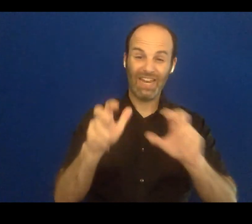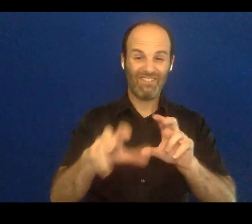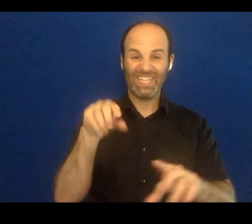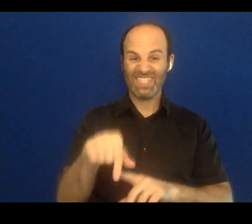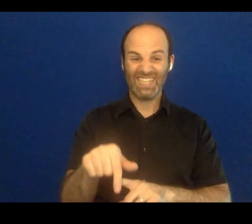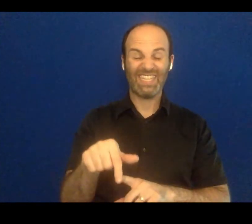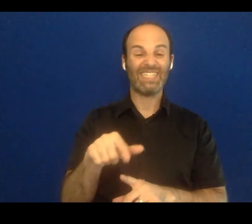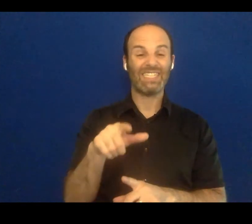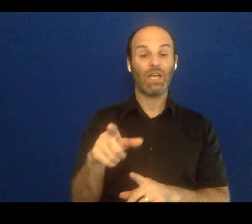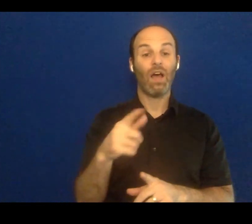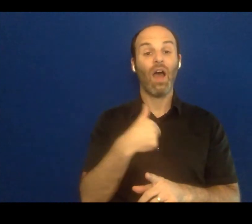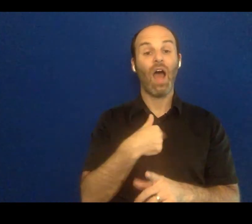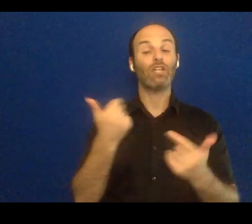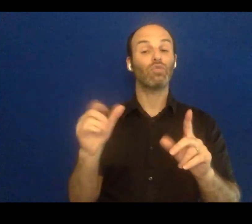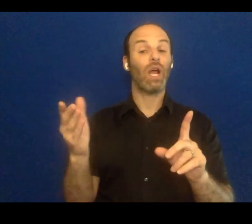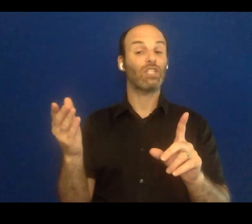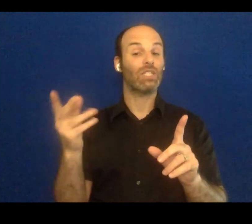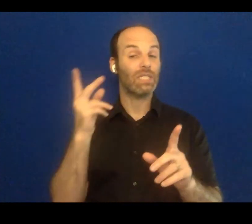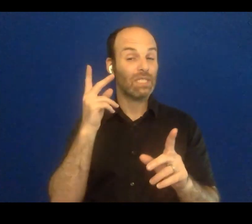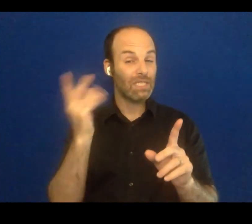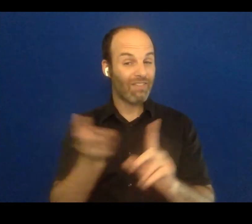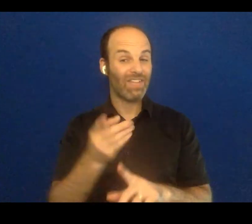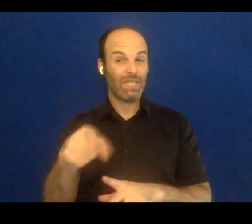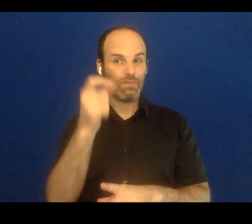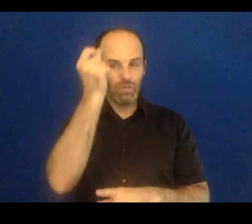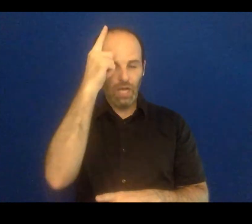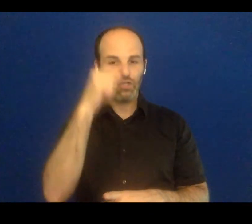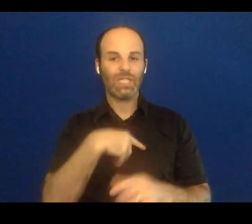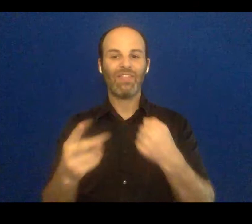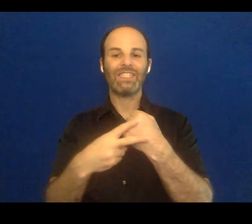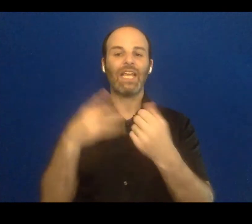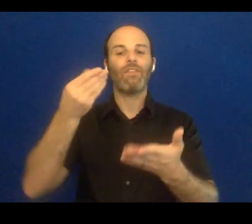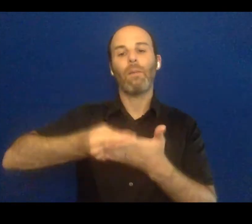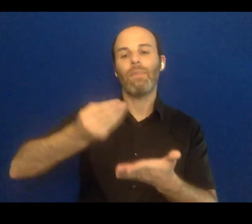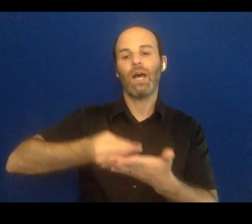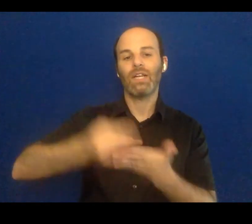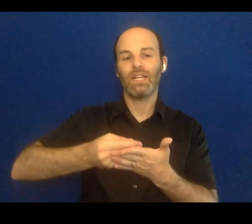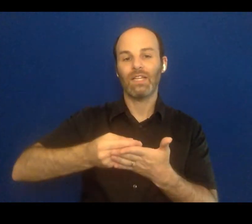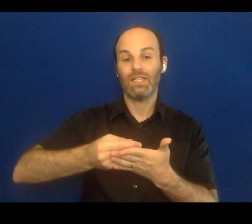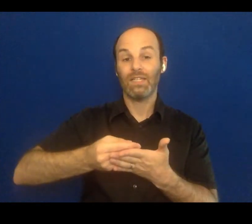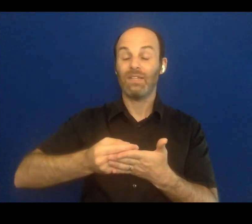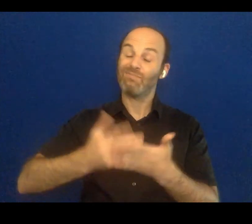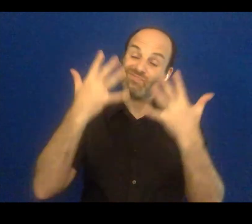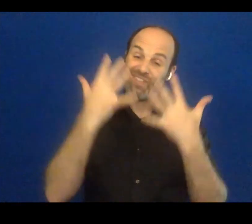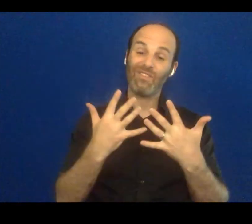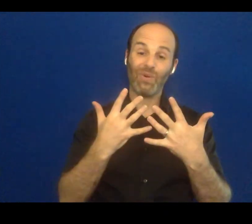KINDS OF THINGS I TRY TO GET THEM TO SEE THE DOLLAR SIGNS AND THE SAVINGS AND A LOT OF THE